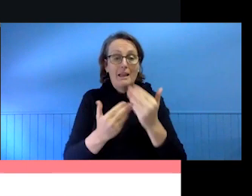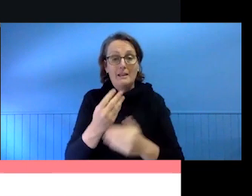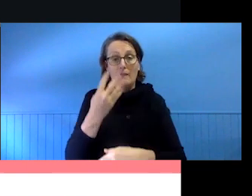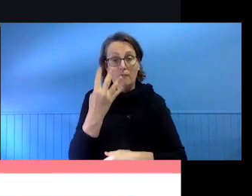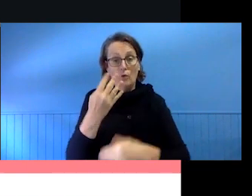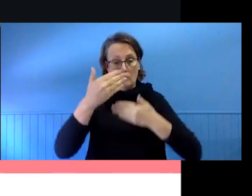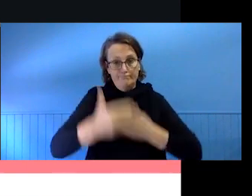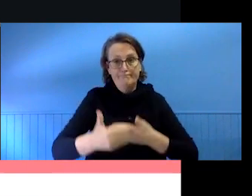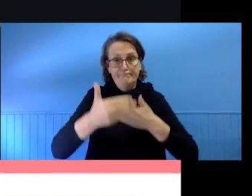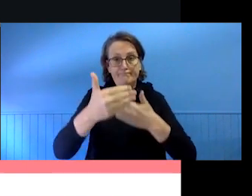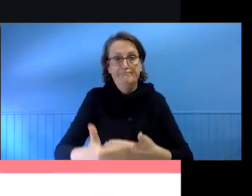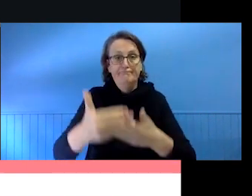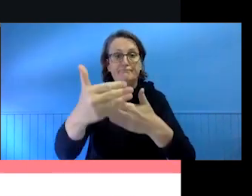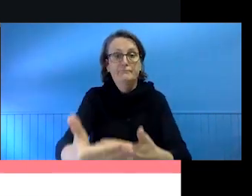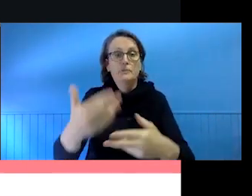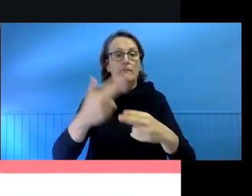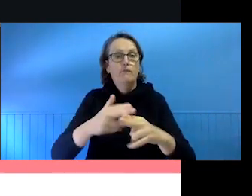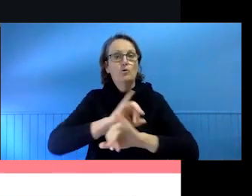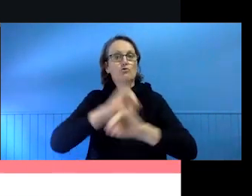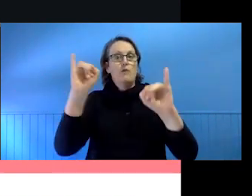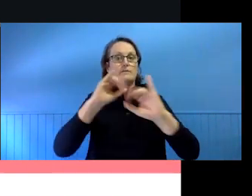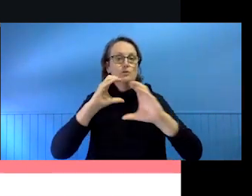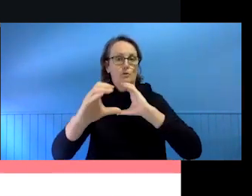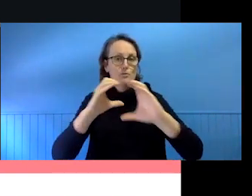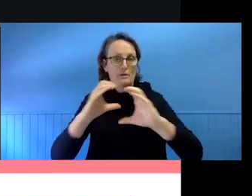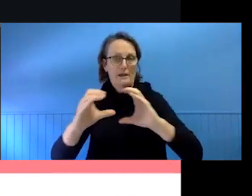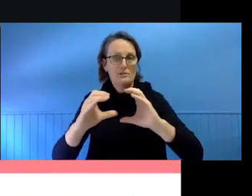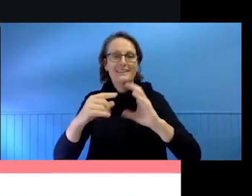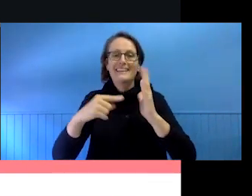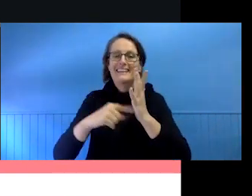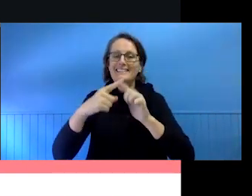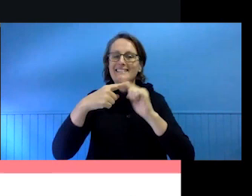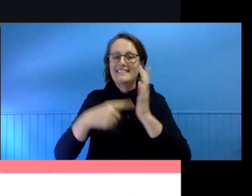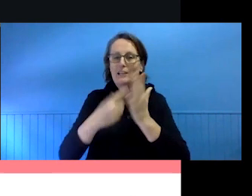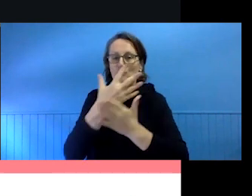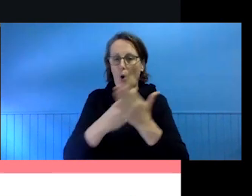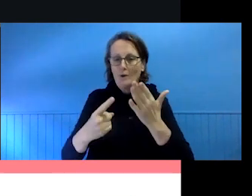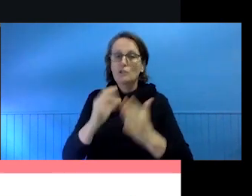This is a text only slide. All the text only slides are in white, pink and Naviy.